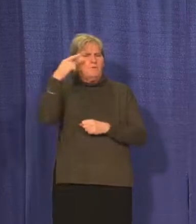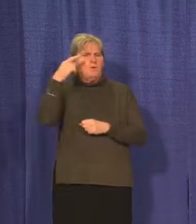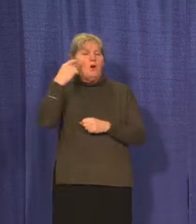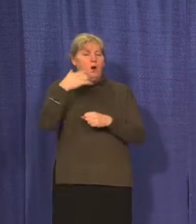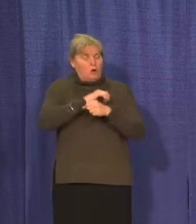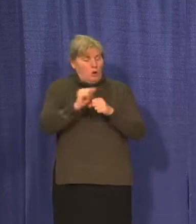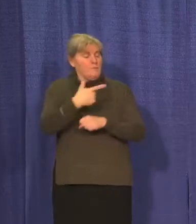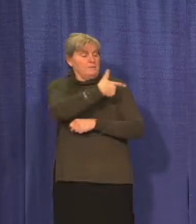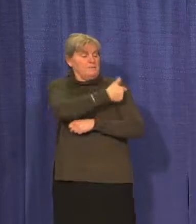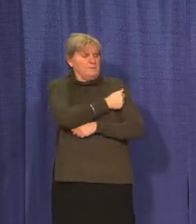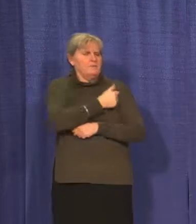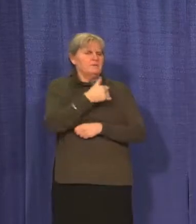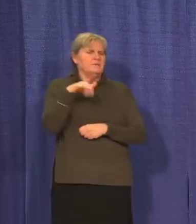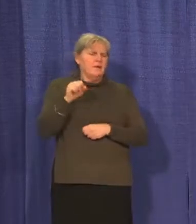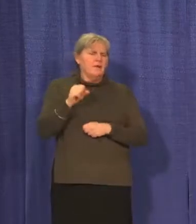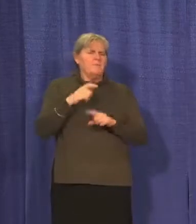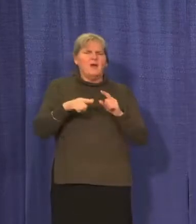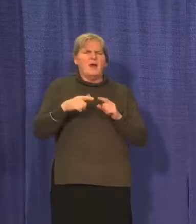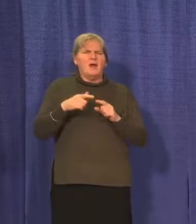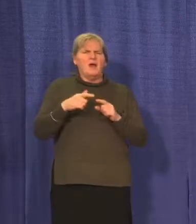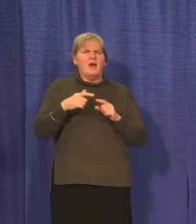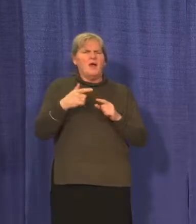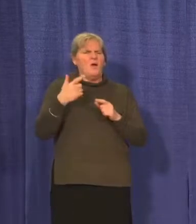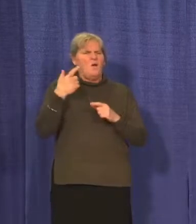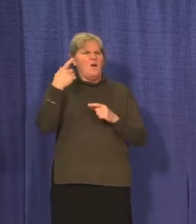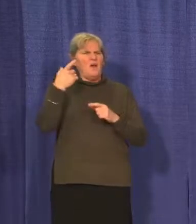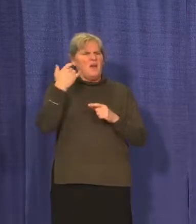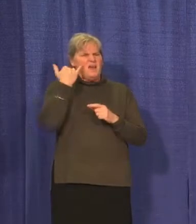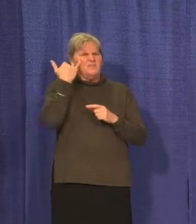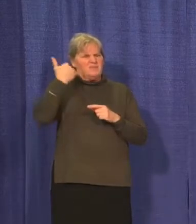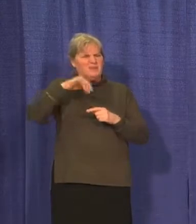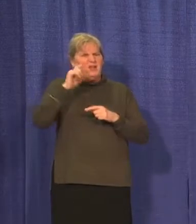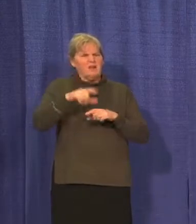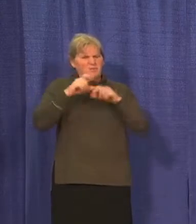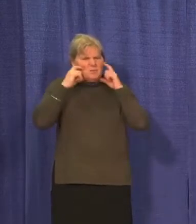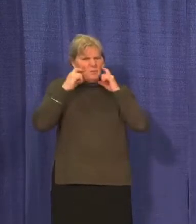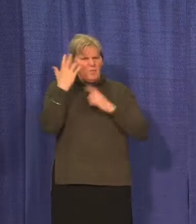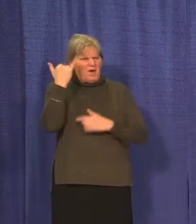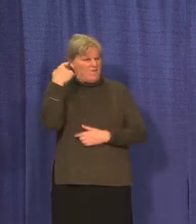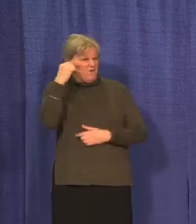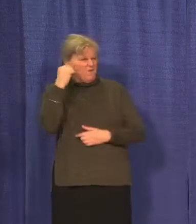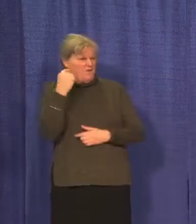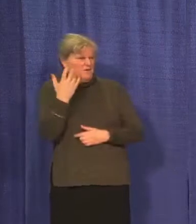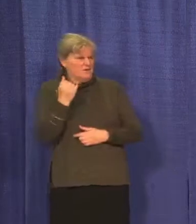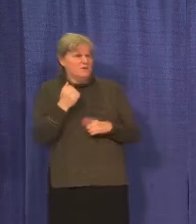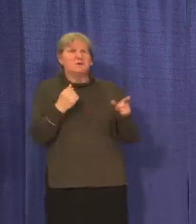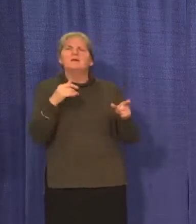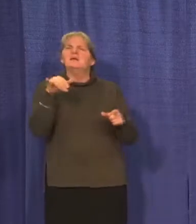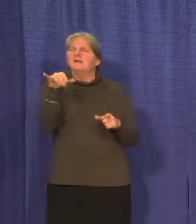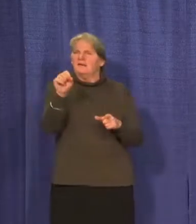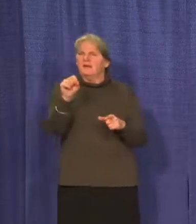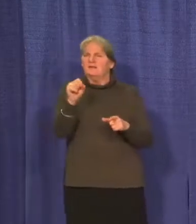precautions, like wearing masks. Clearly this is because we